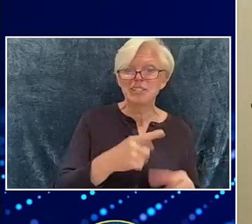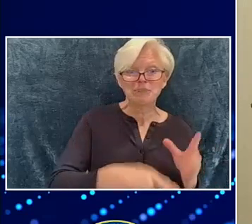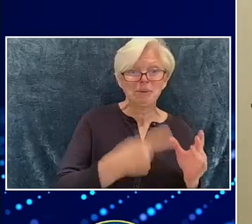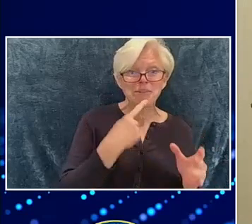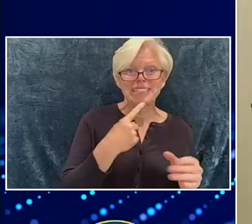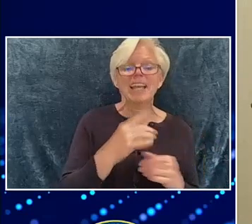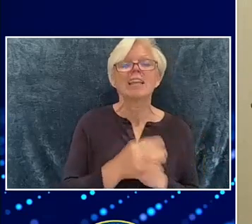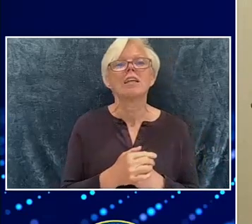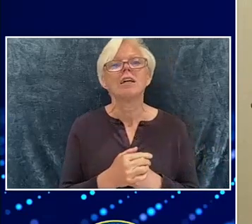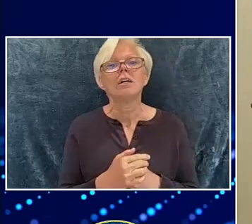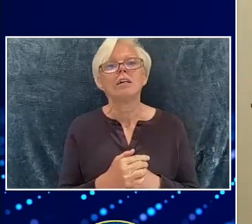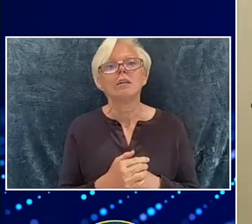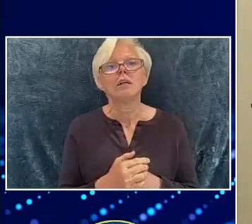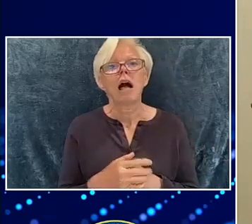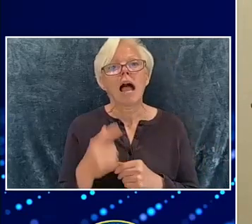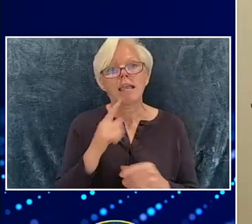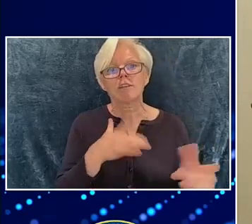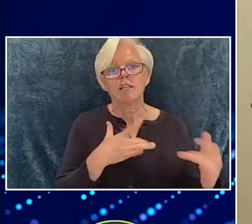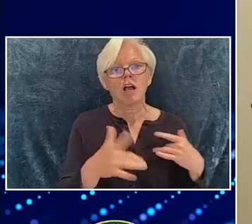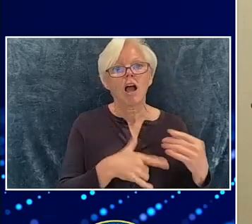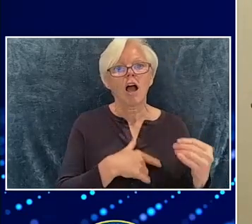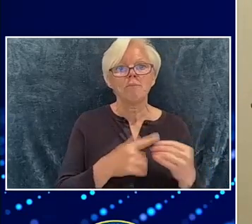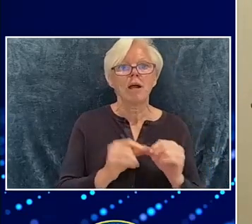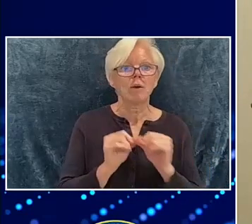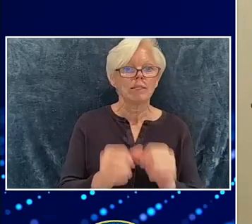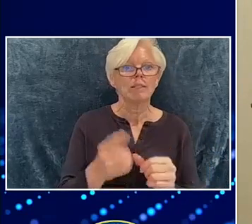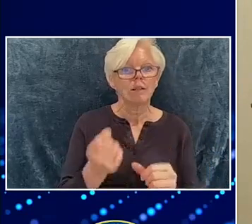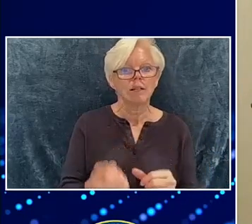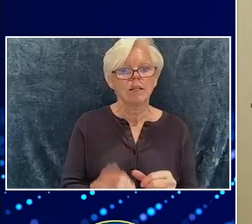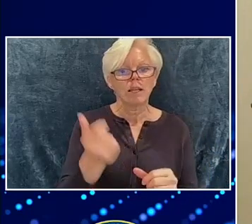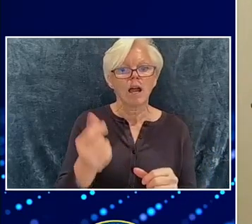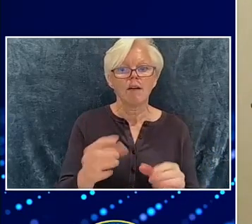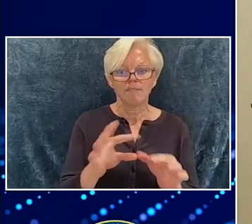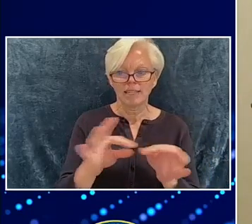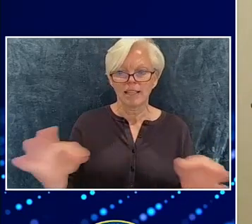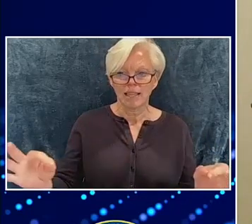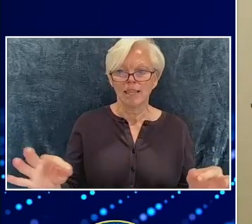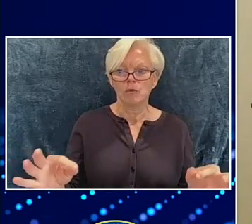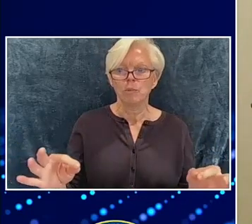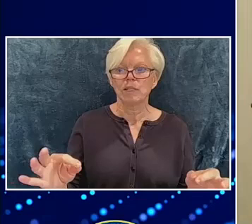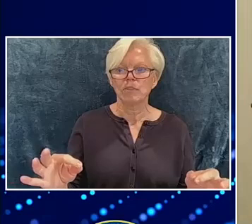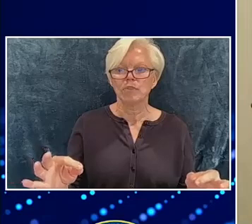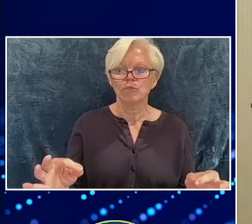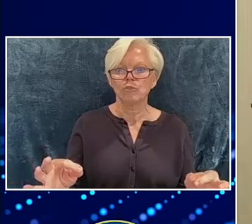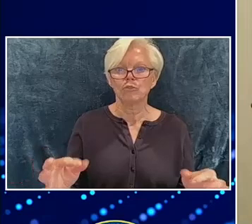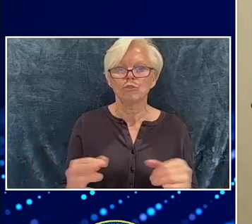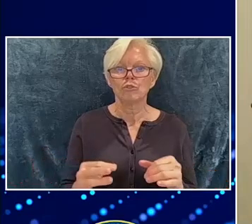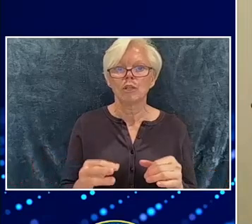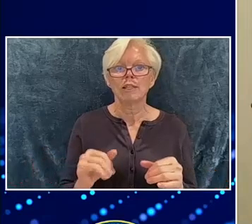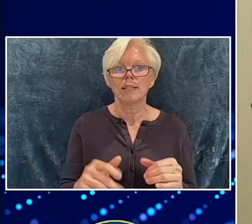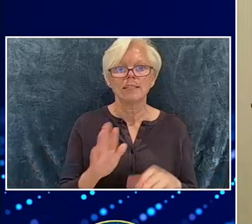about the continued elimination of the language. It's on page three or it was on